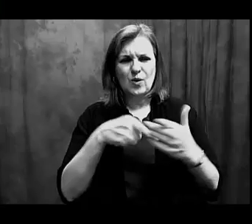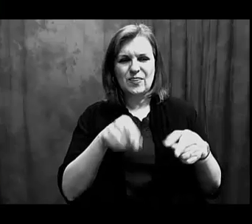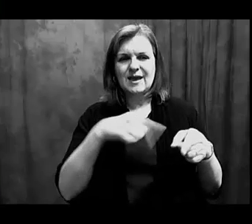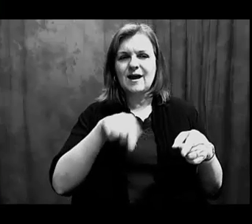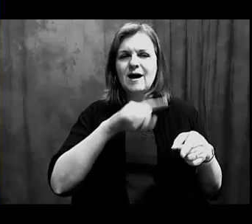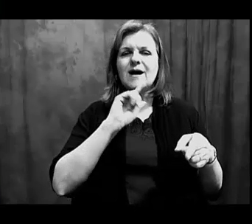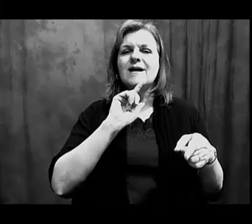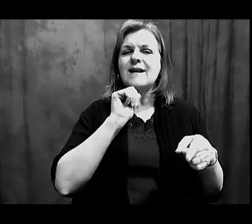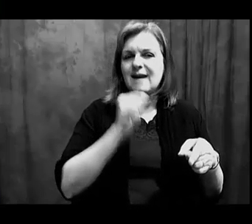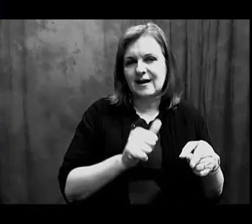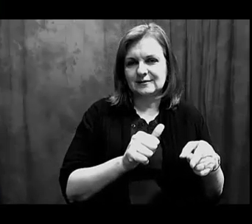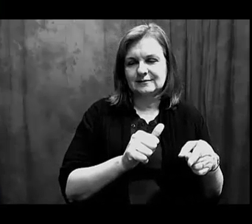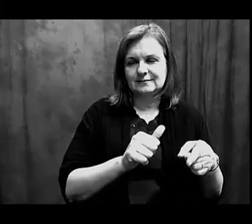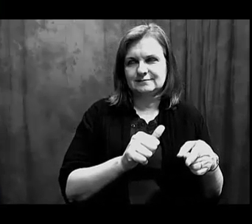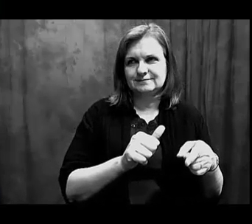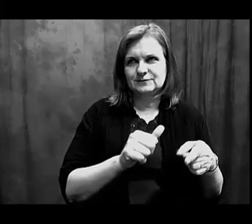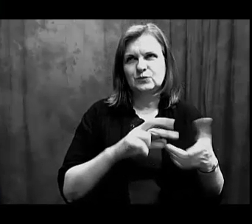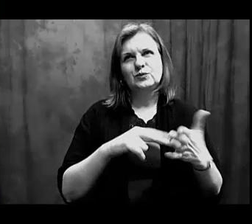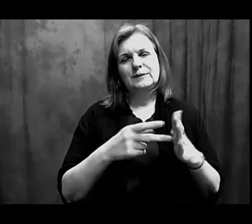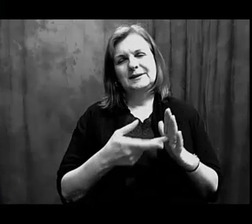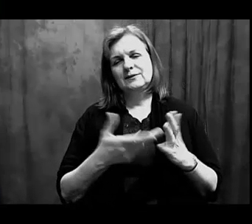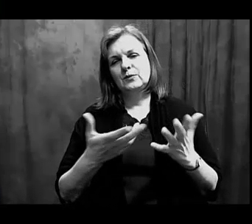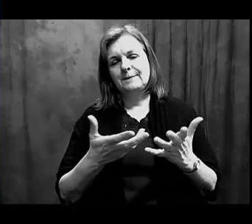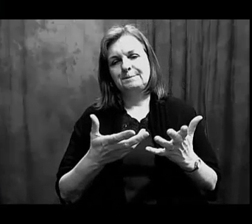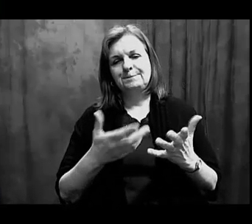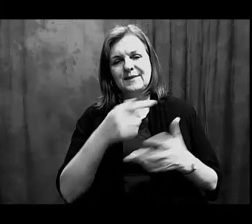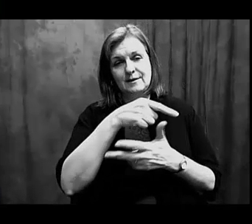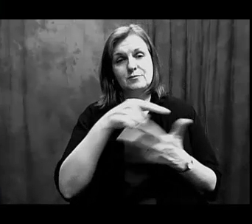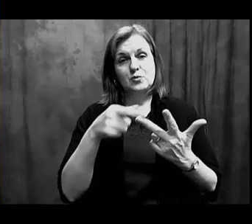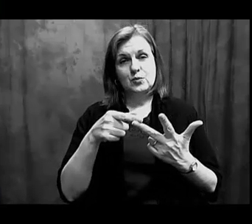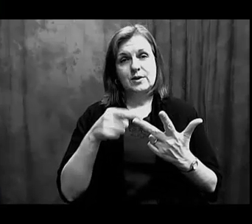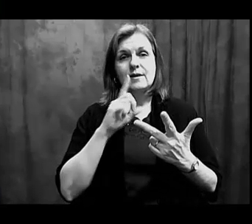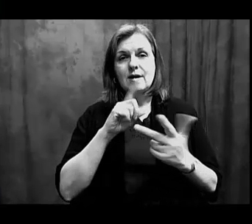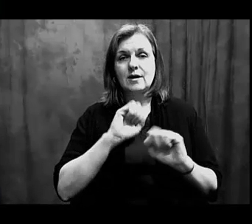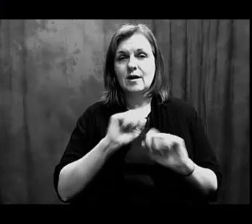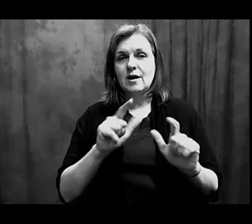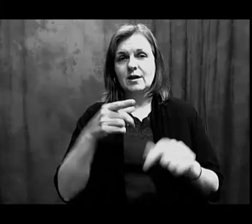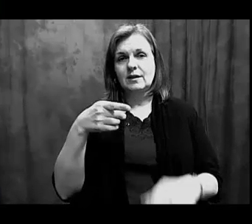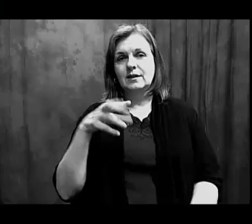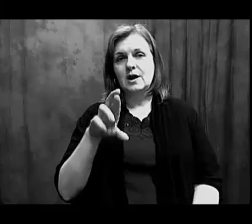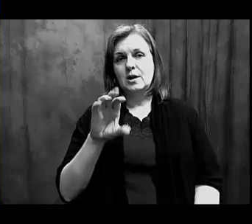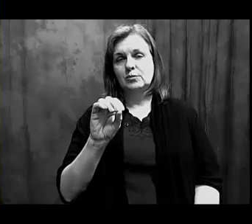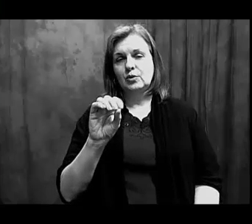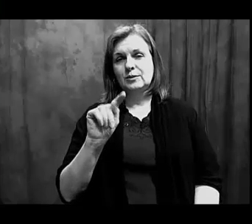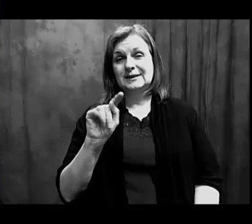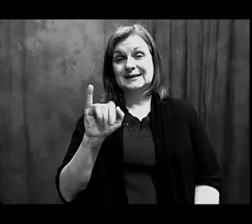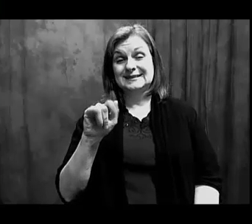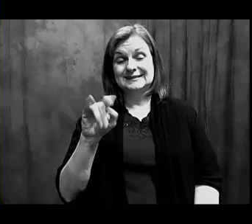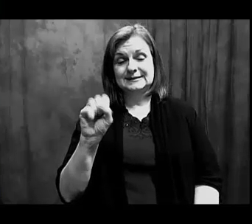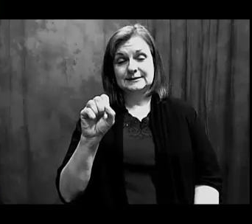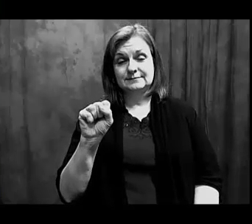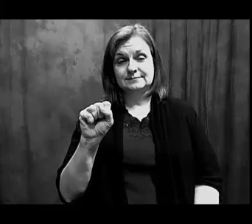and what I mean by that is we have these are all protists